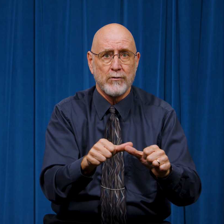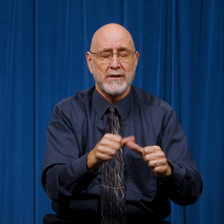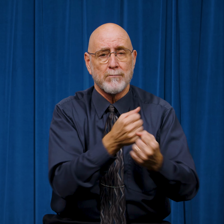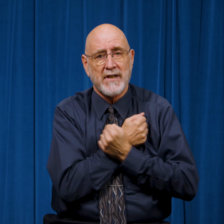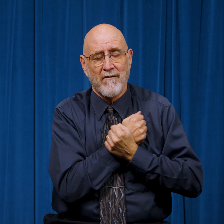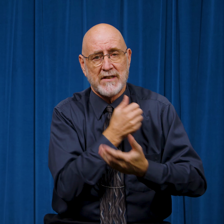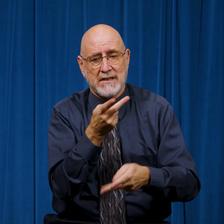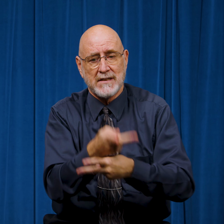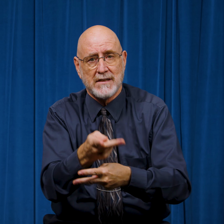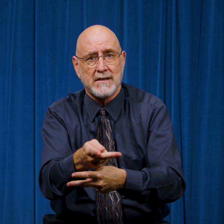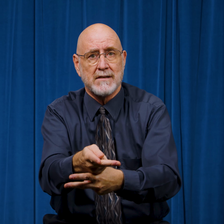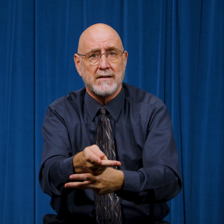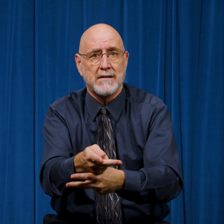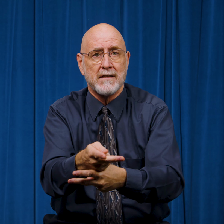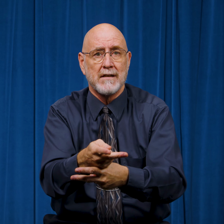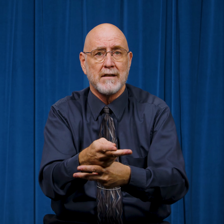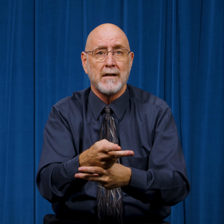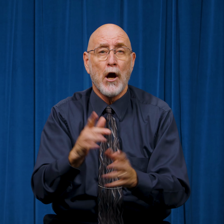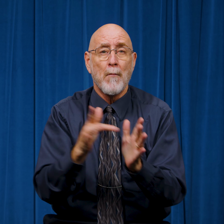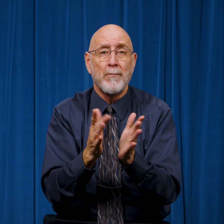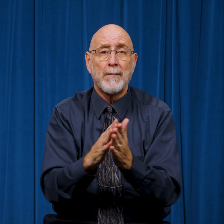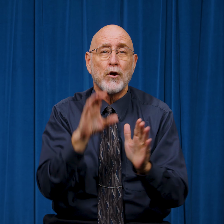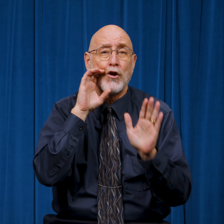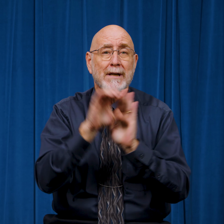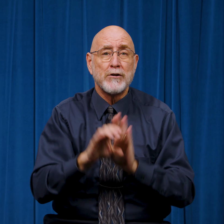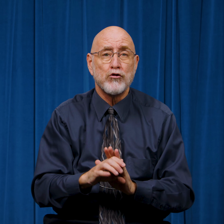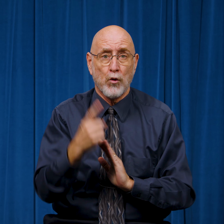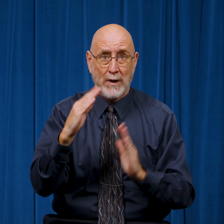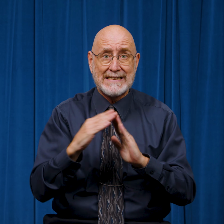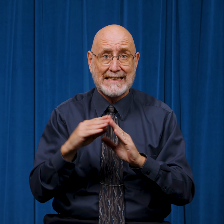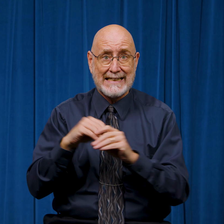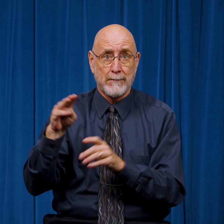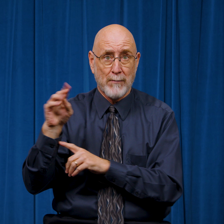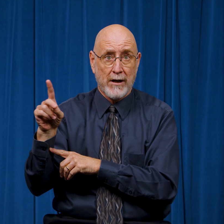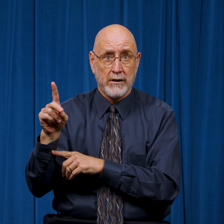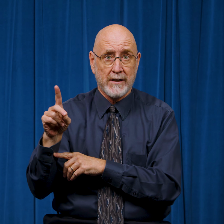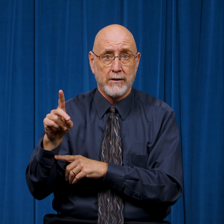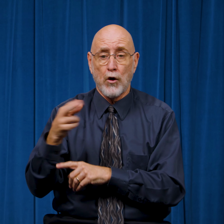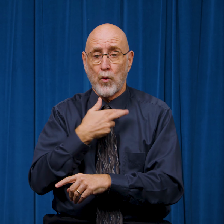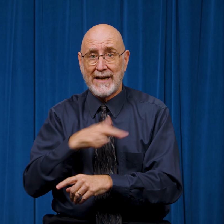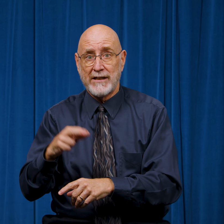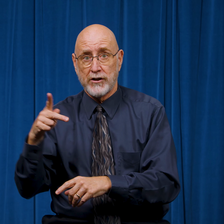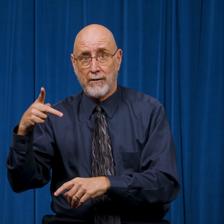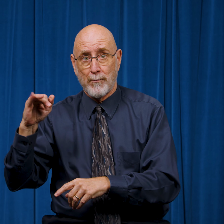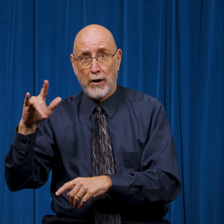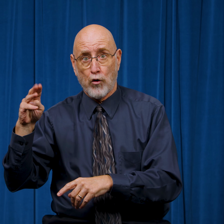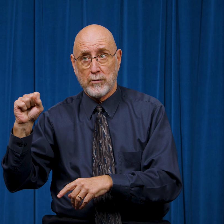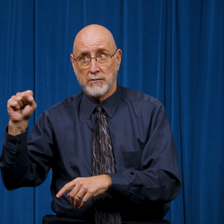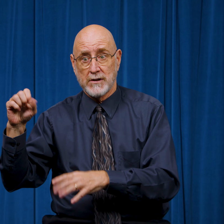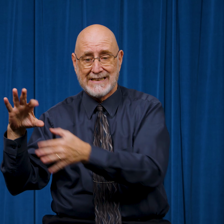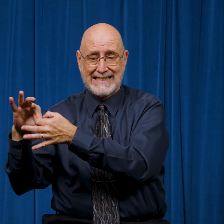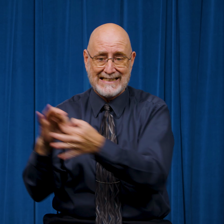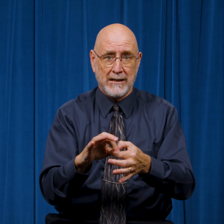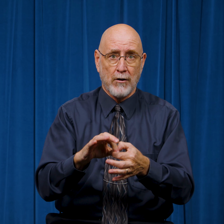Using biblical imagery, one city in Maryland linked the religion of the Pilgrims with the birthright of America